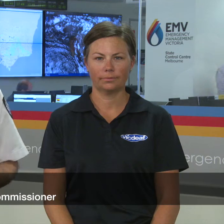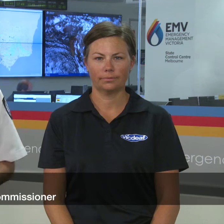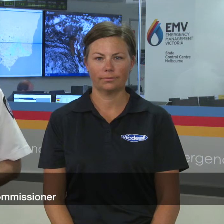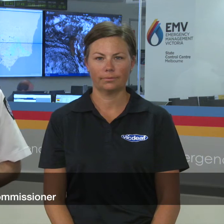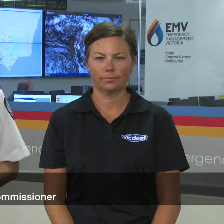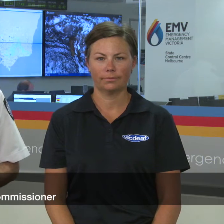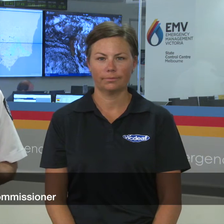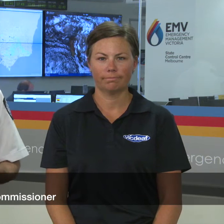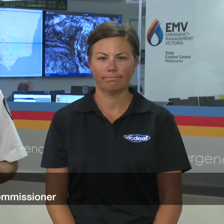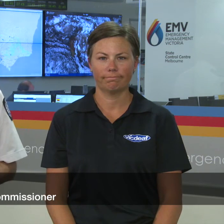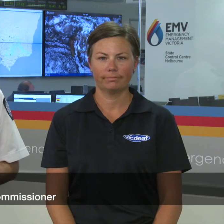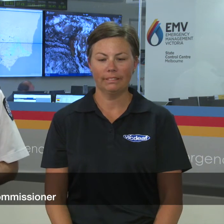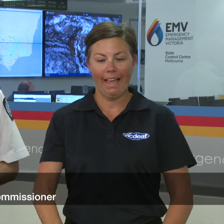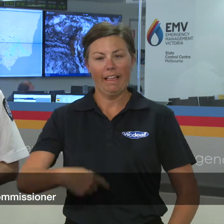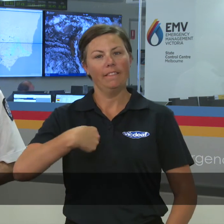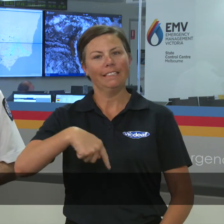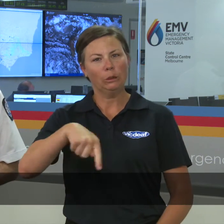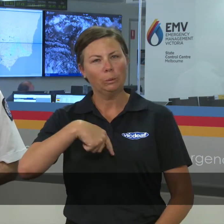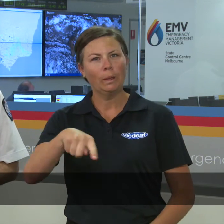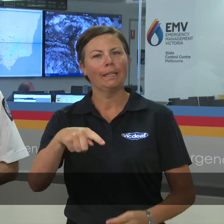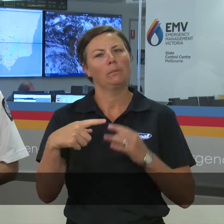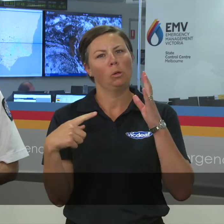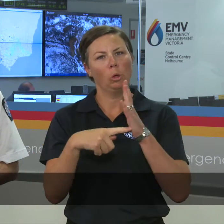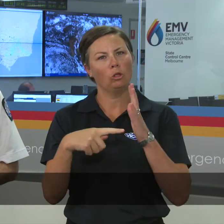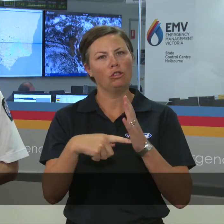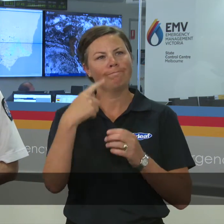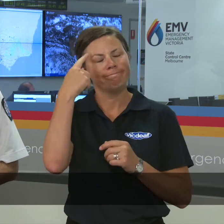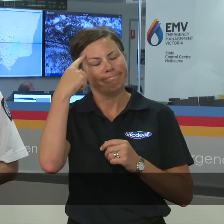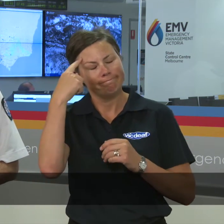This week it’s obviously a time to reflect about what happened in Melbourne on Friday.